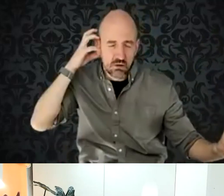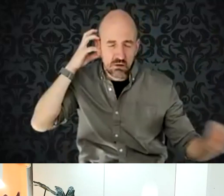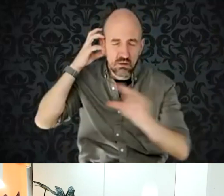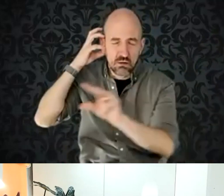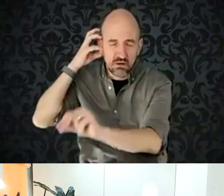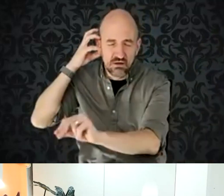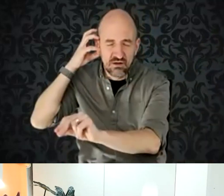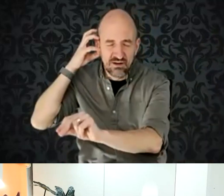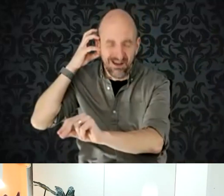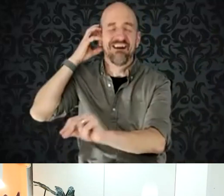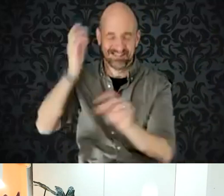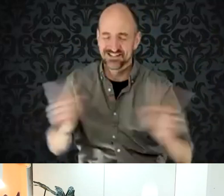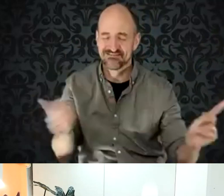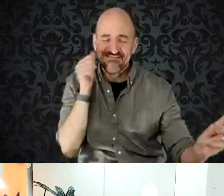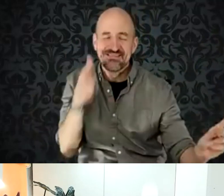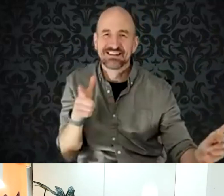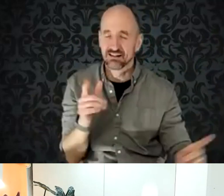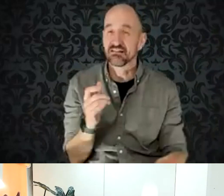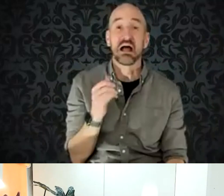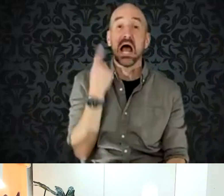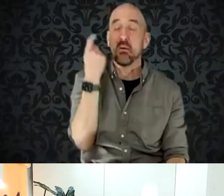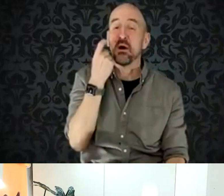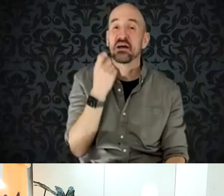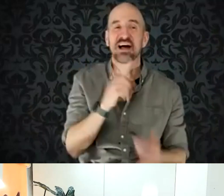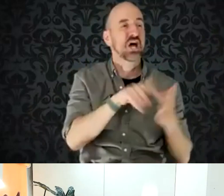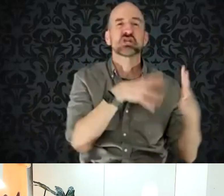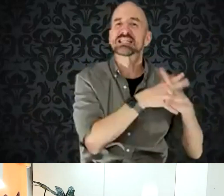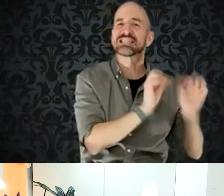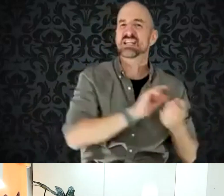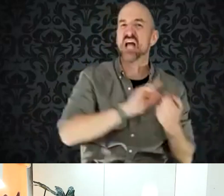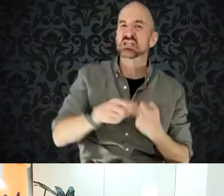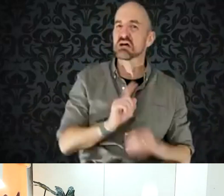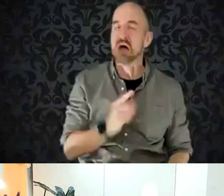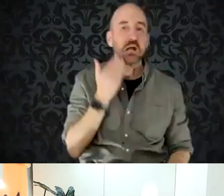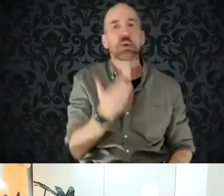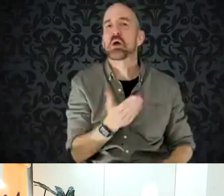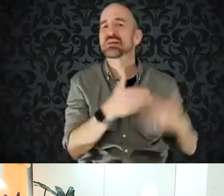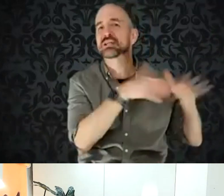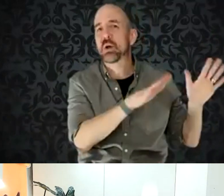One of them was Fort Justin, but